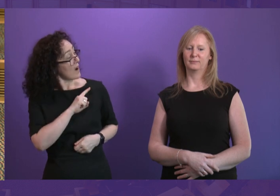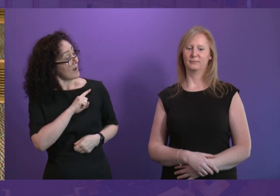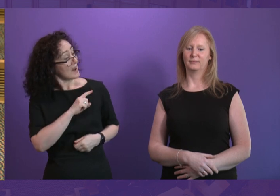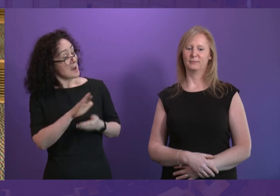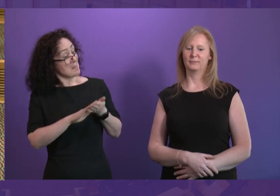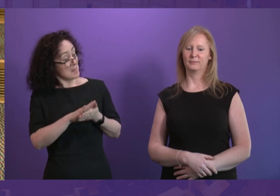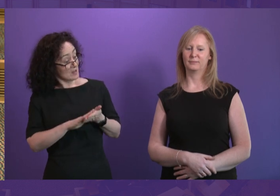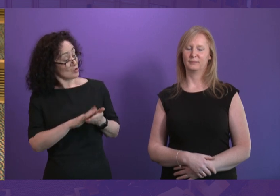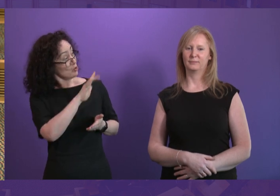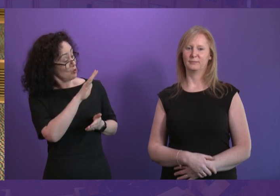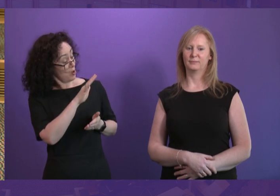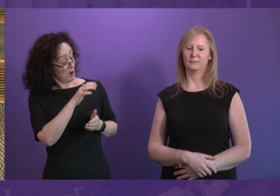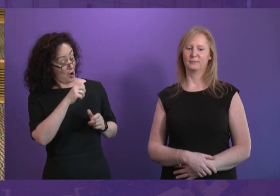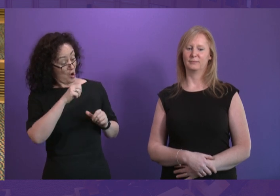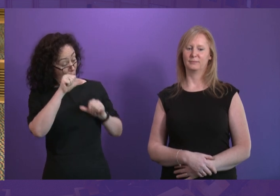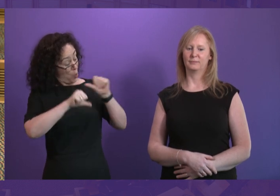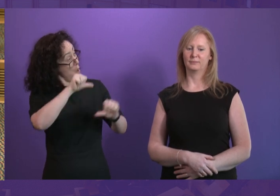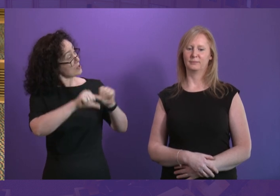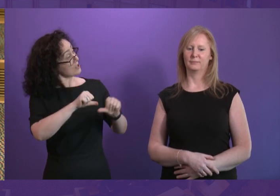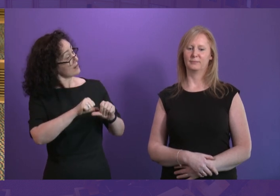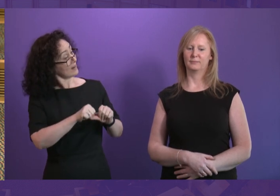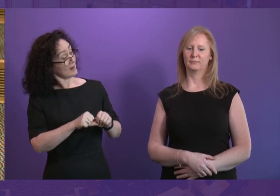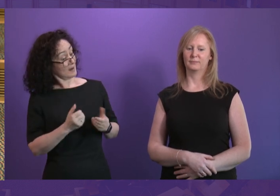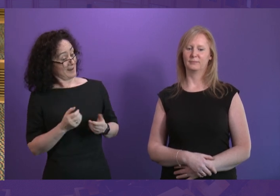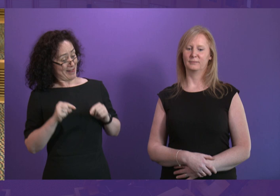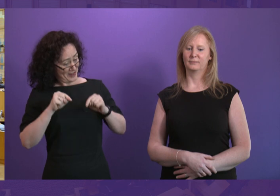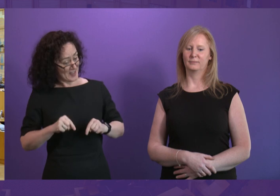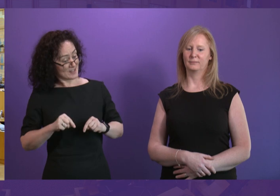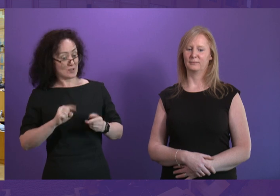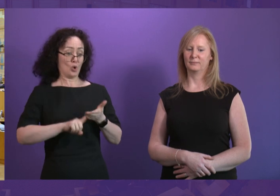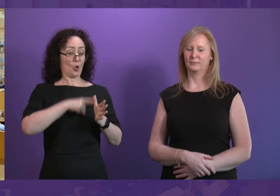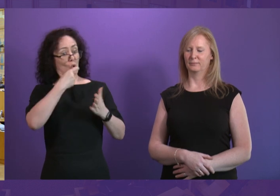Government’s income tax decisions a Tory tax. That is Jackson Carlaw’s logic.